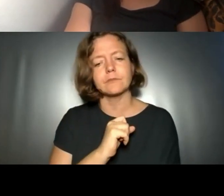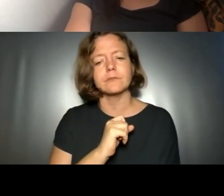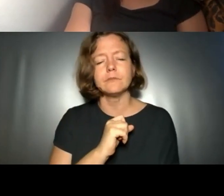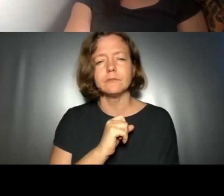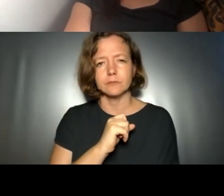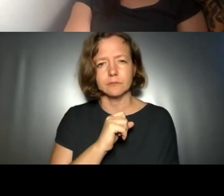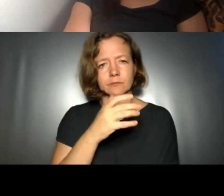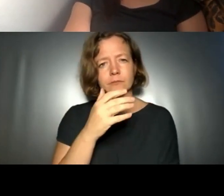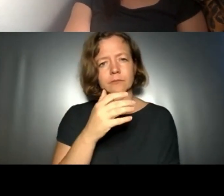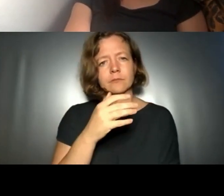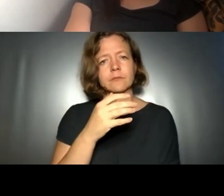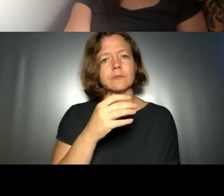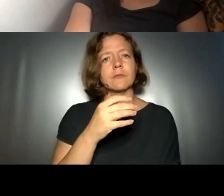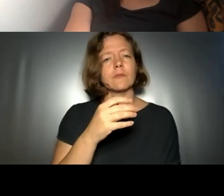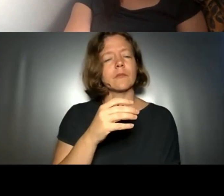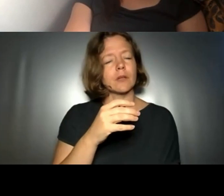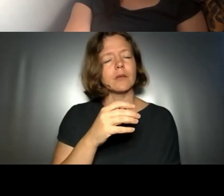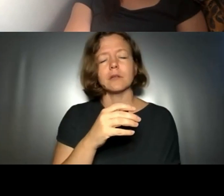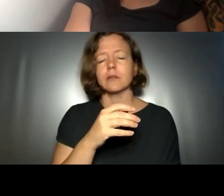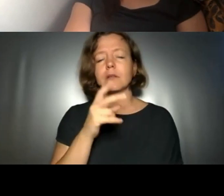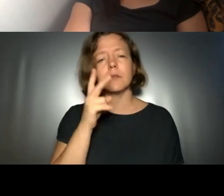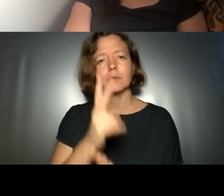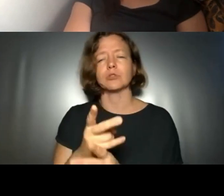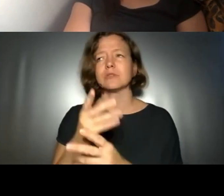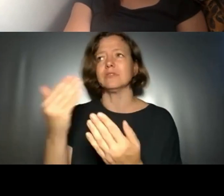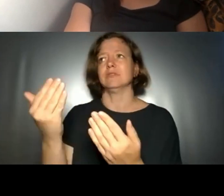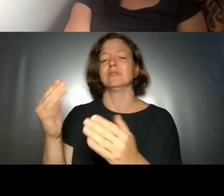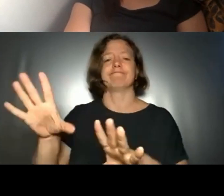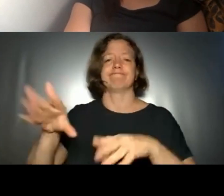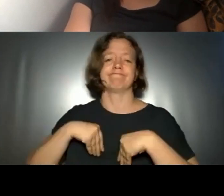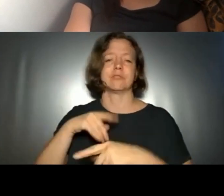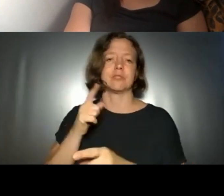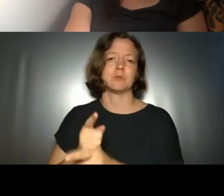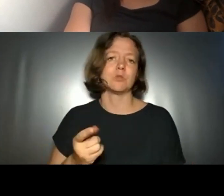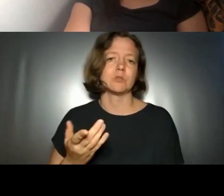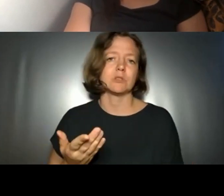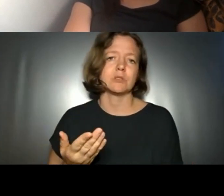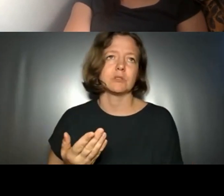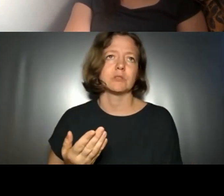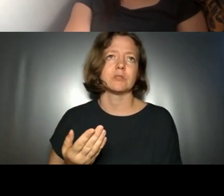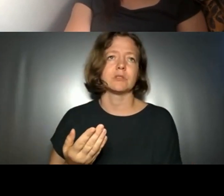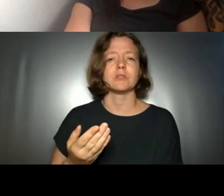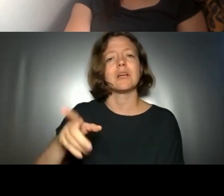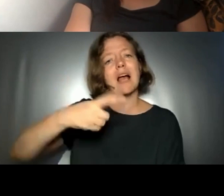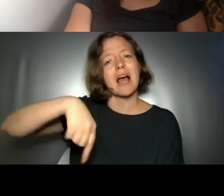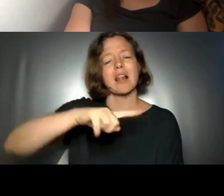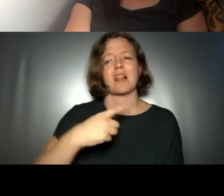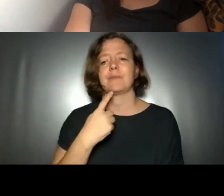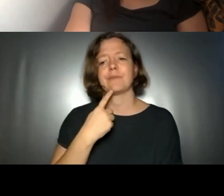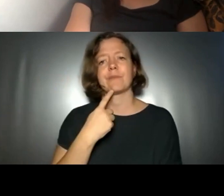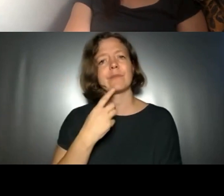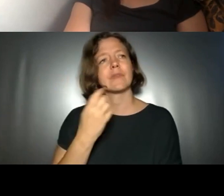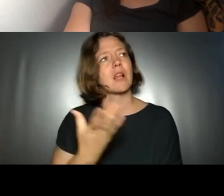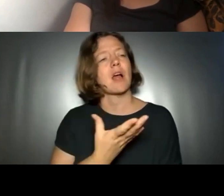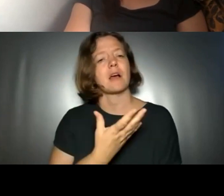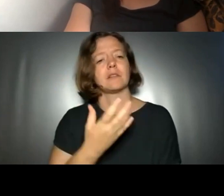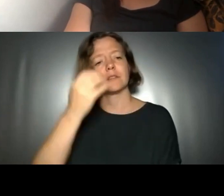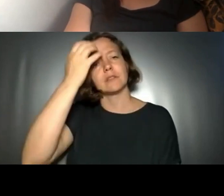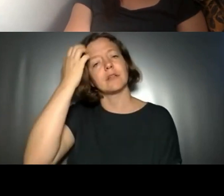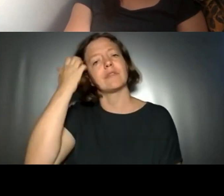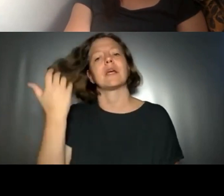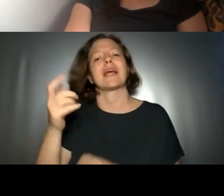to acknowledge is that... Because I think all of us are a bit in this role of being community builders in a way,